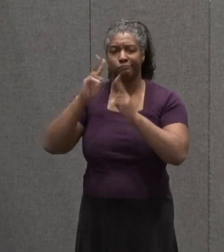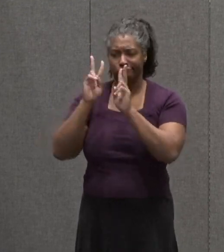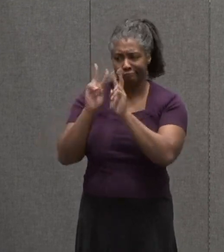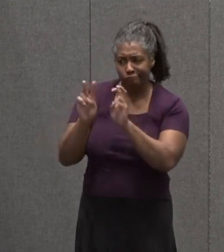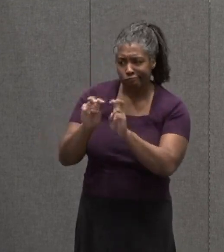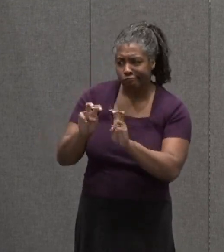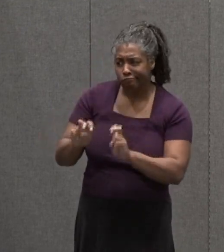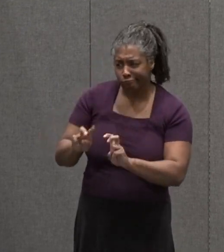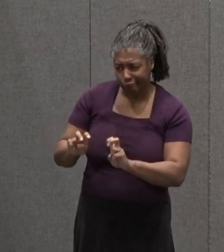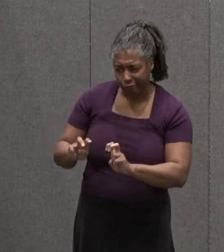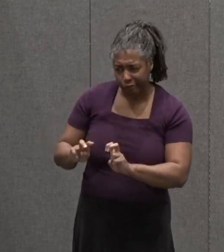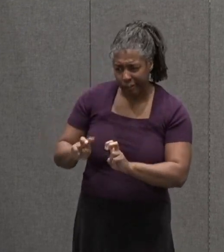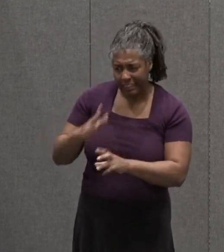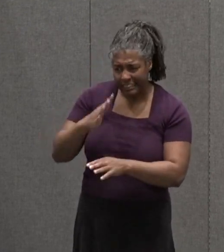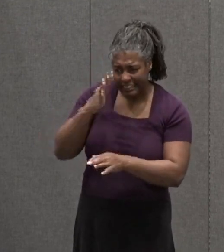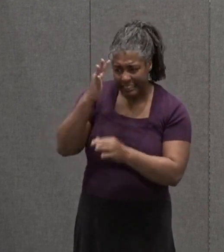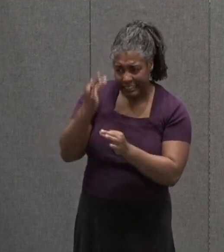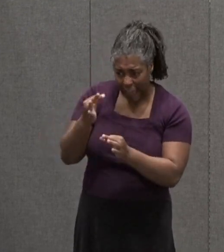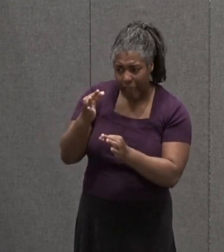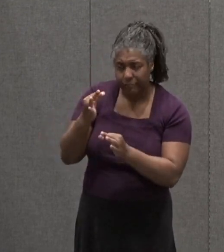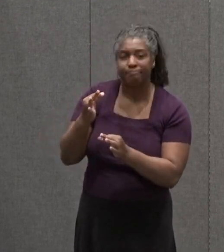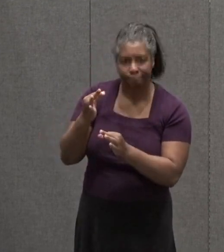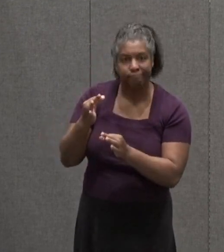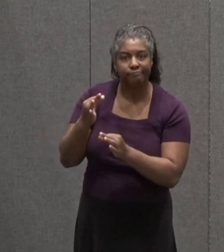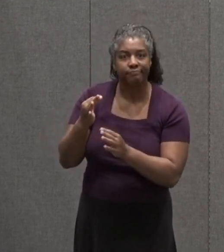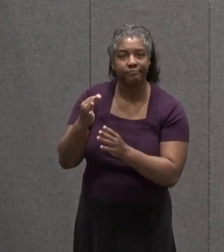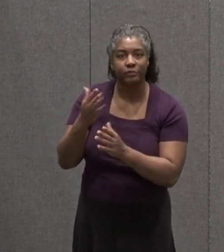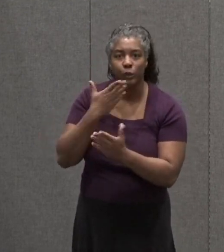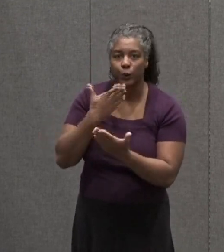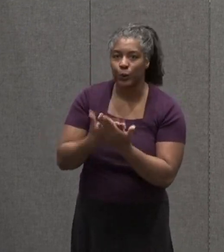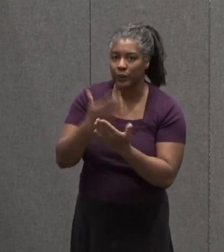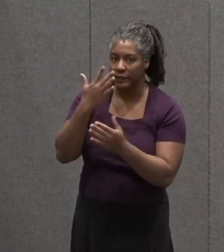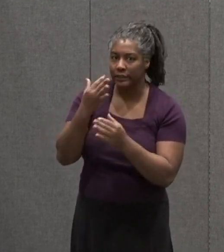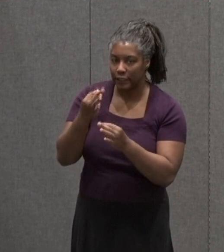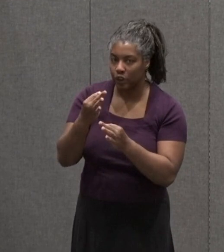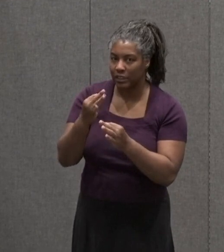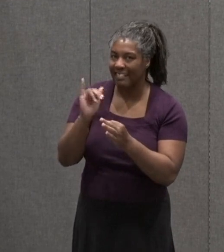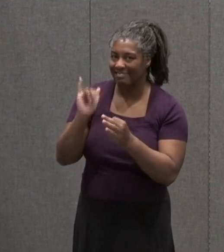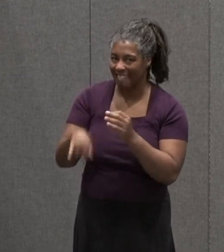So that's the smart part of the brain. But every now and then, when we get upset